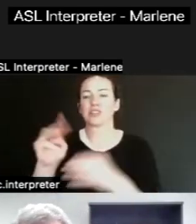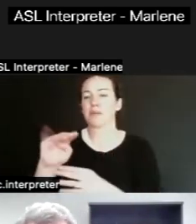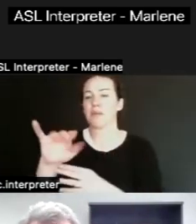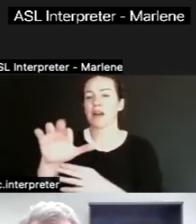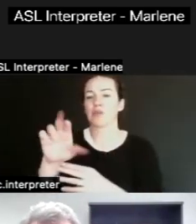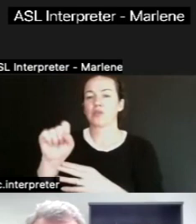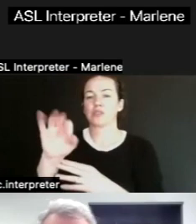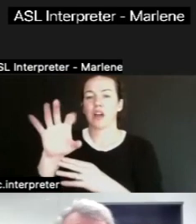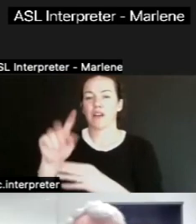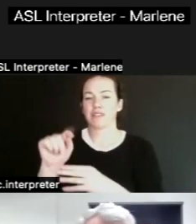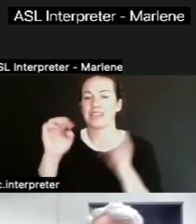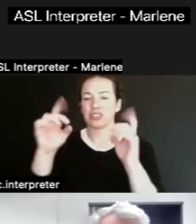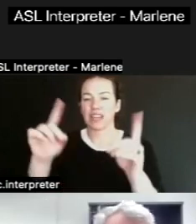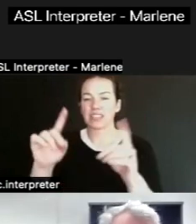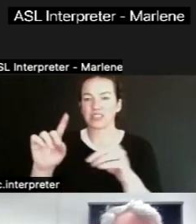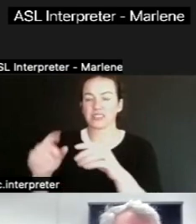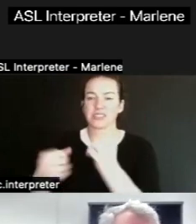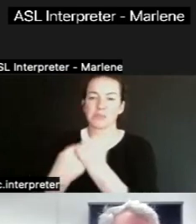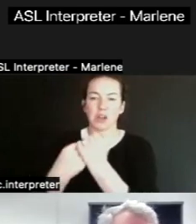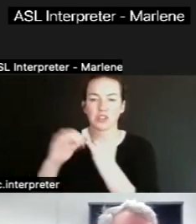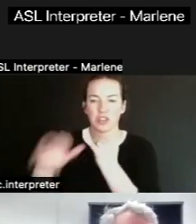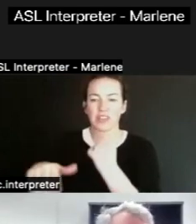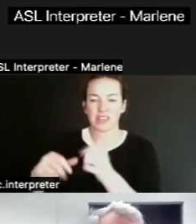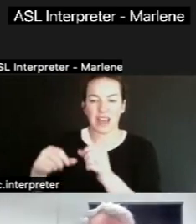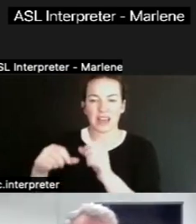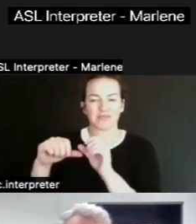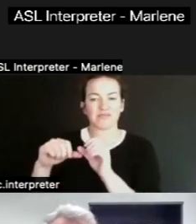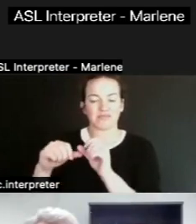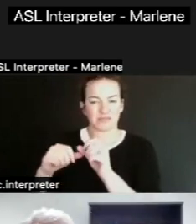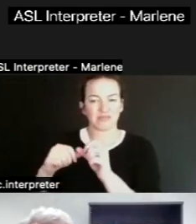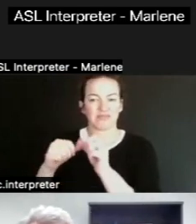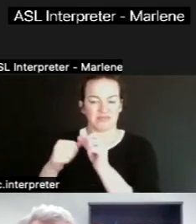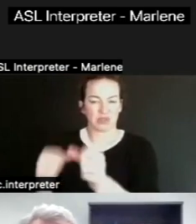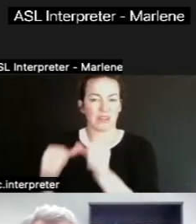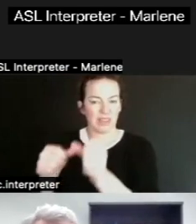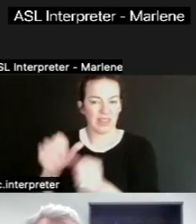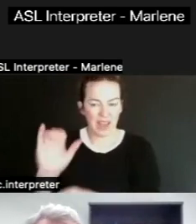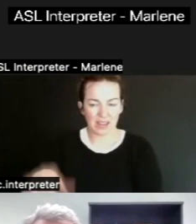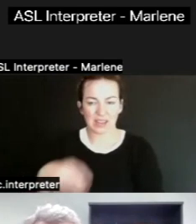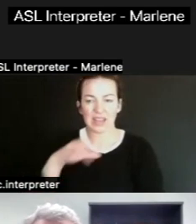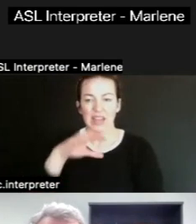sponsor that driven. It's an international effort. There's in it for us data on internet access,